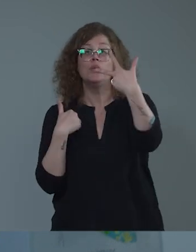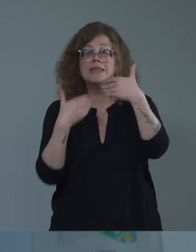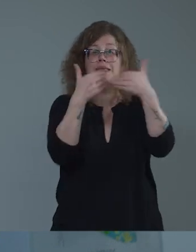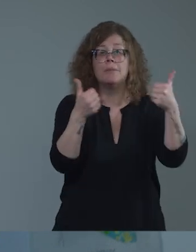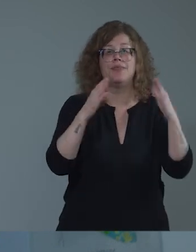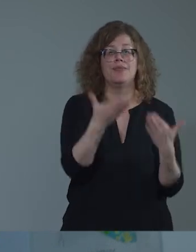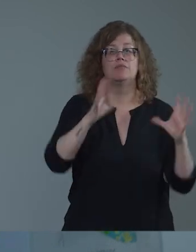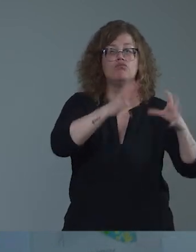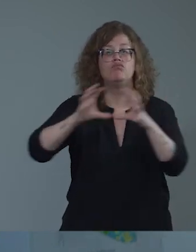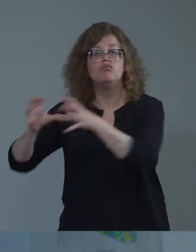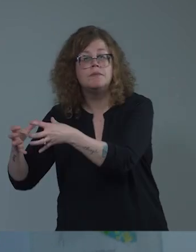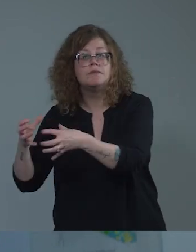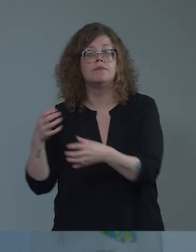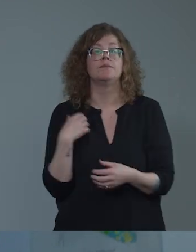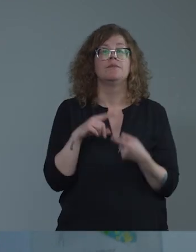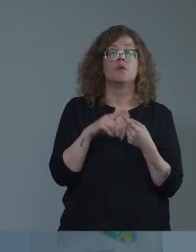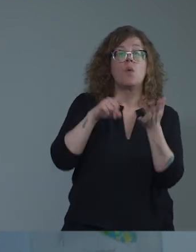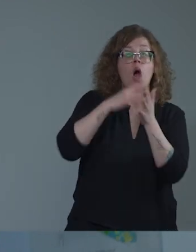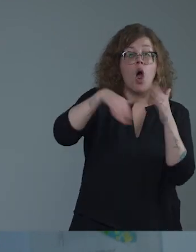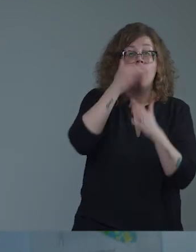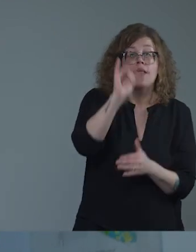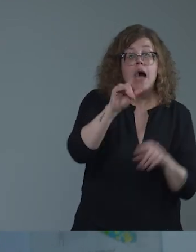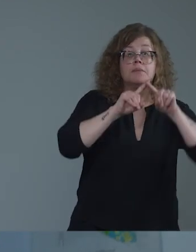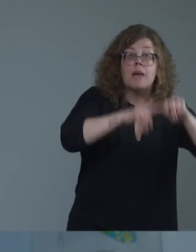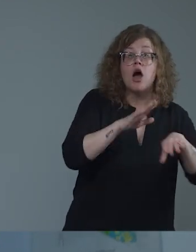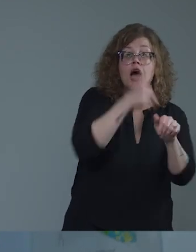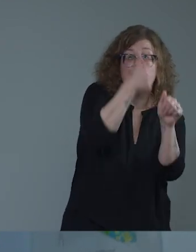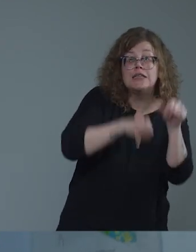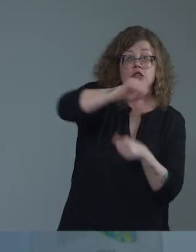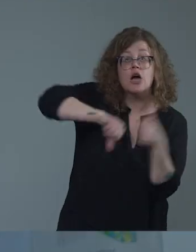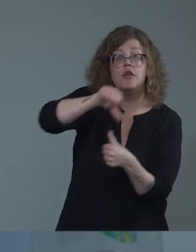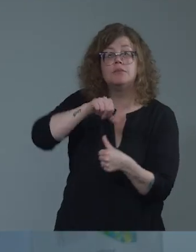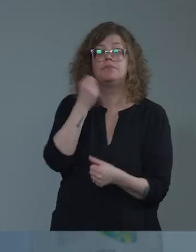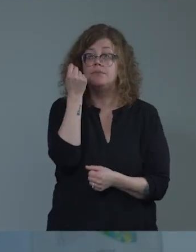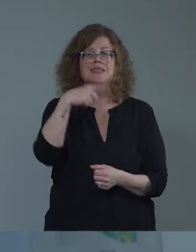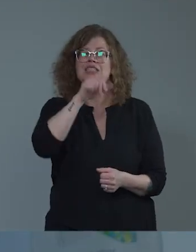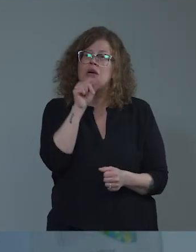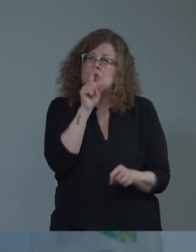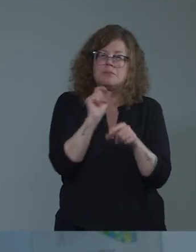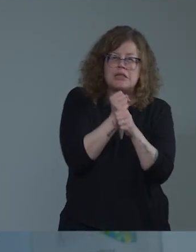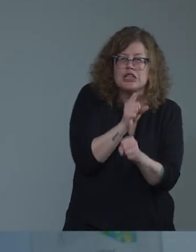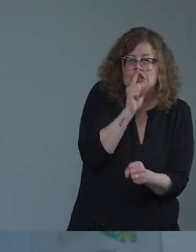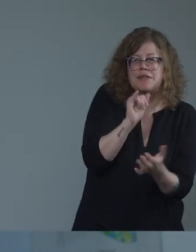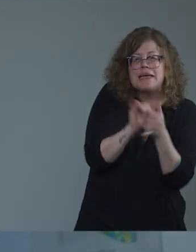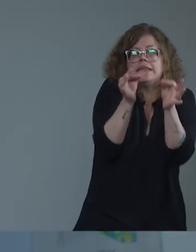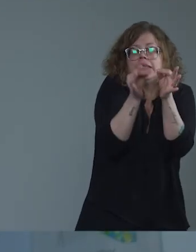that there was a long process to follow, but it wasn't a very simple linear process. Like I had to